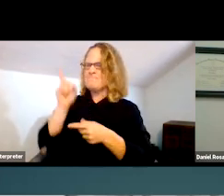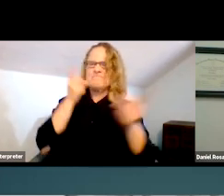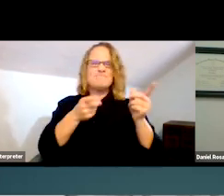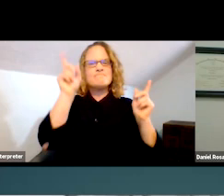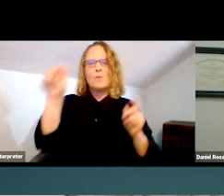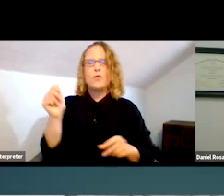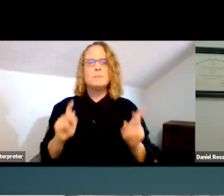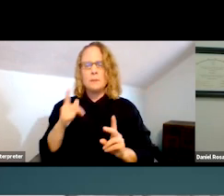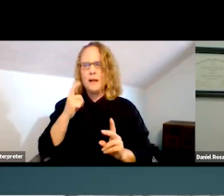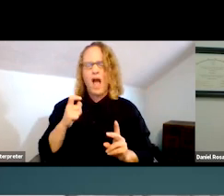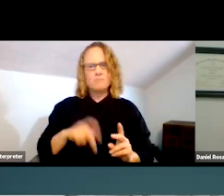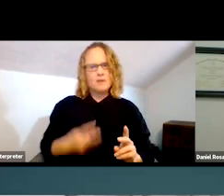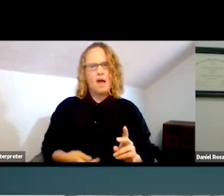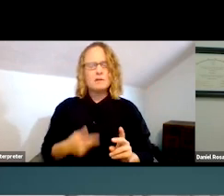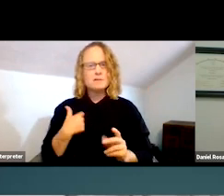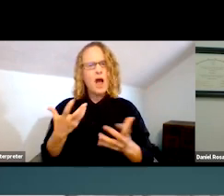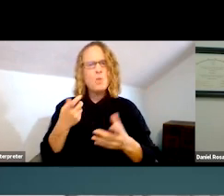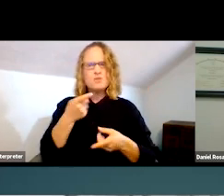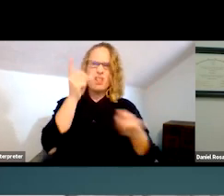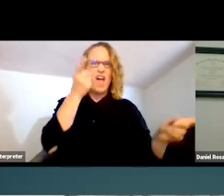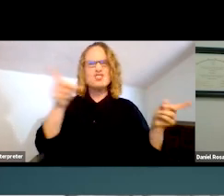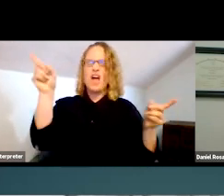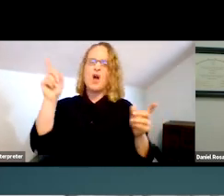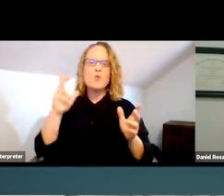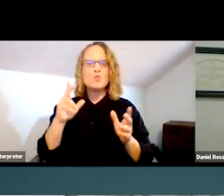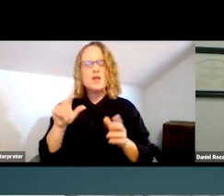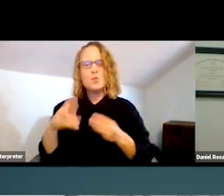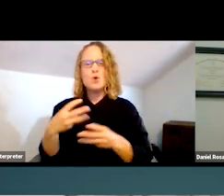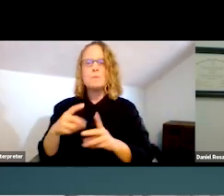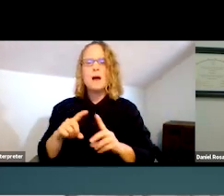So, that shame was the worst part of it. The next slide, please.